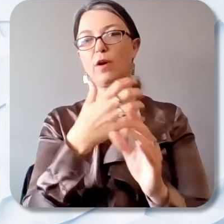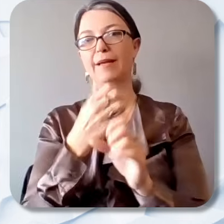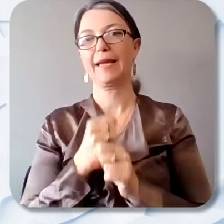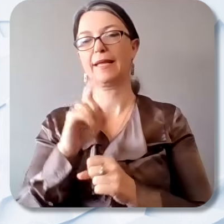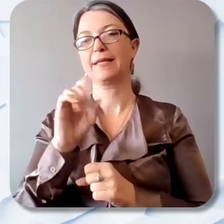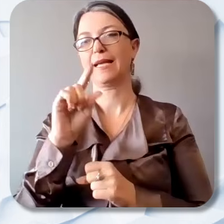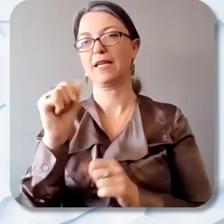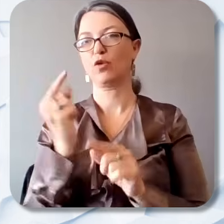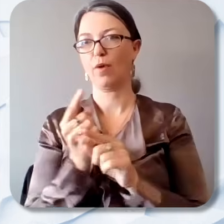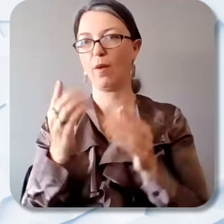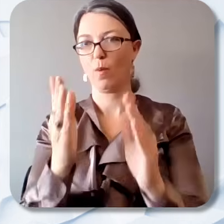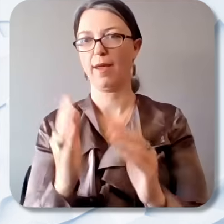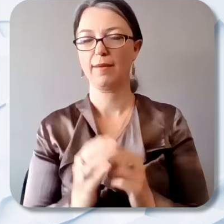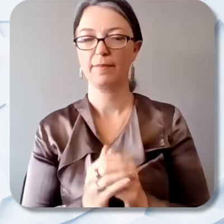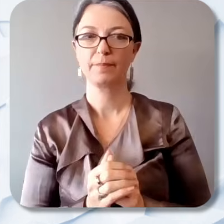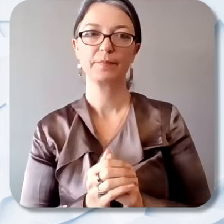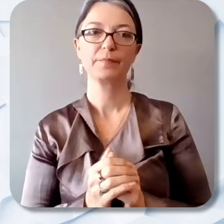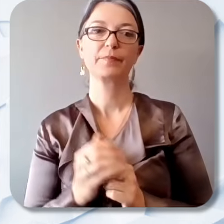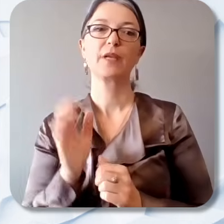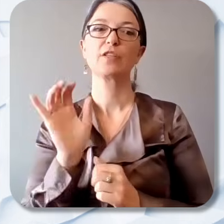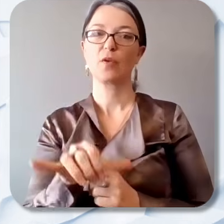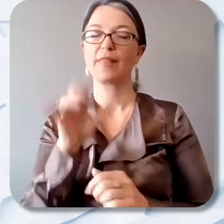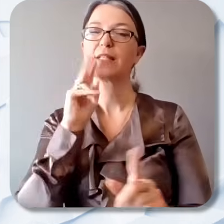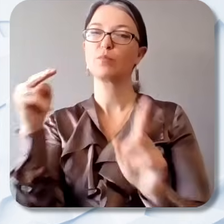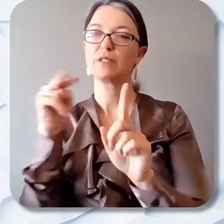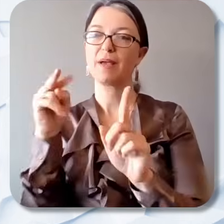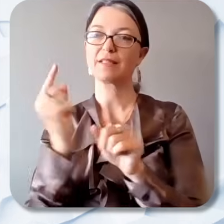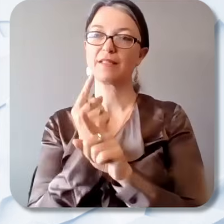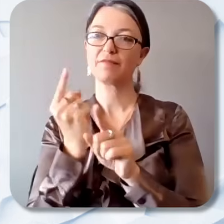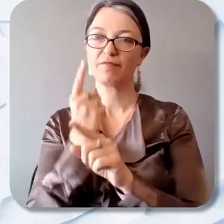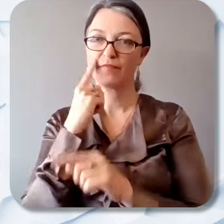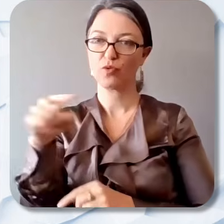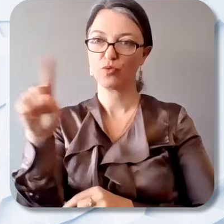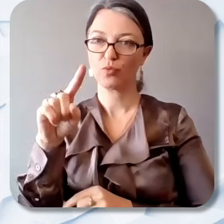So I just want to kind of put it into perspective for you all to understand that we are trying